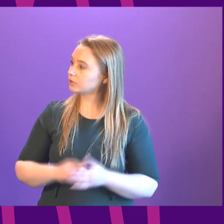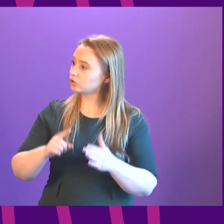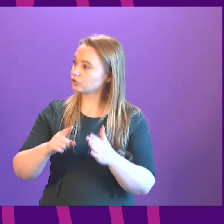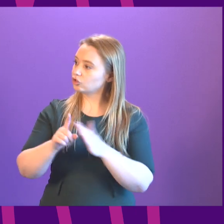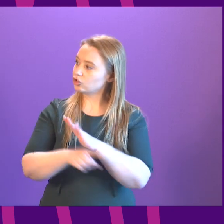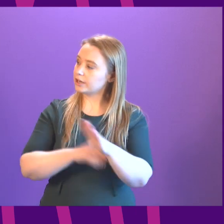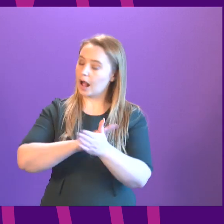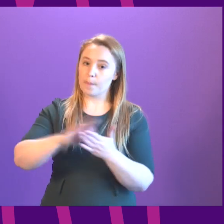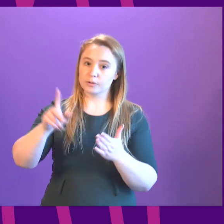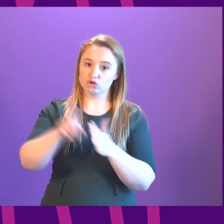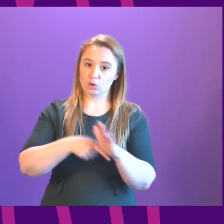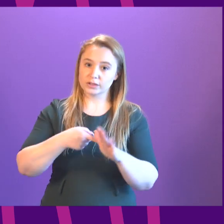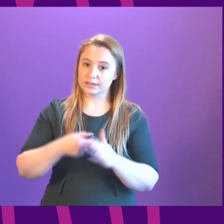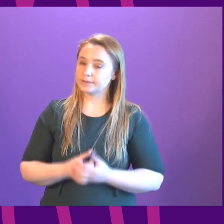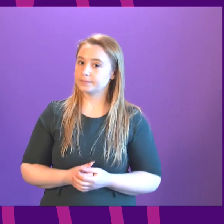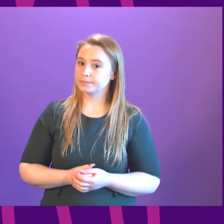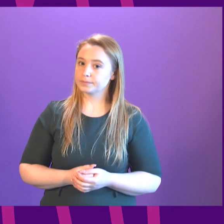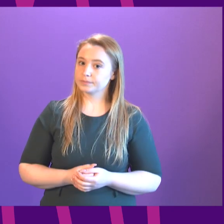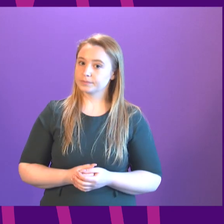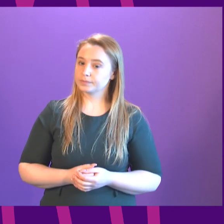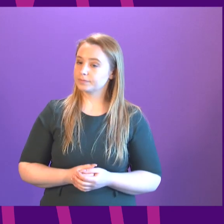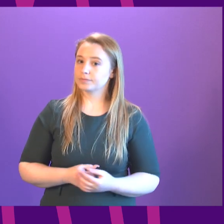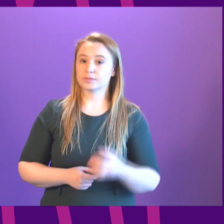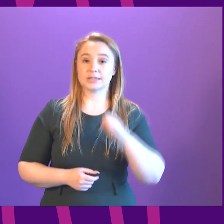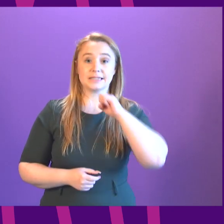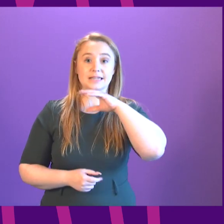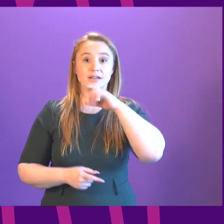The increased restrictions that the First Minister announced on Saturday are causing